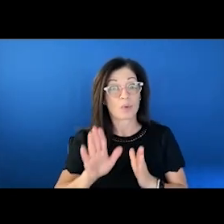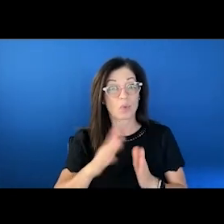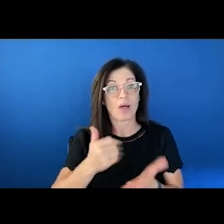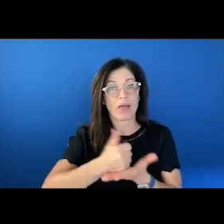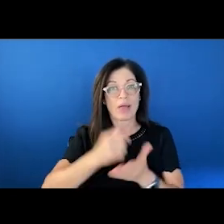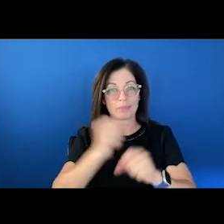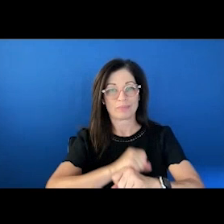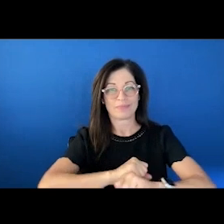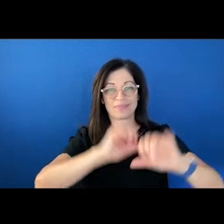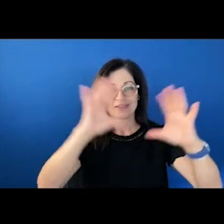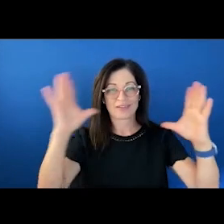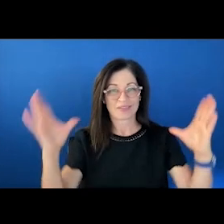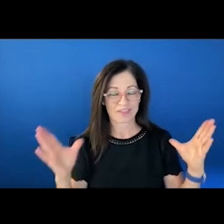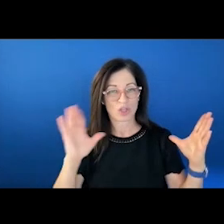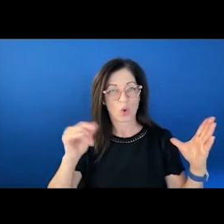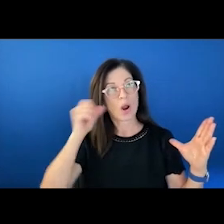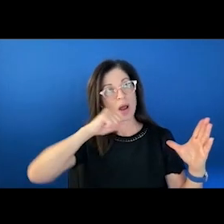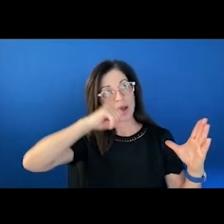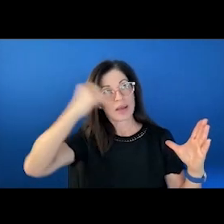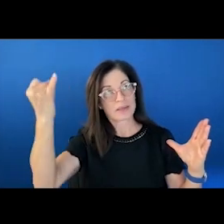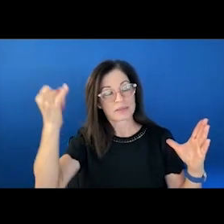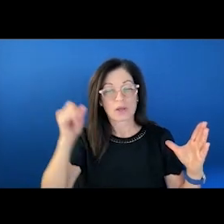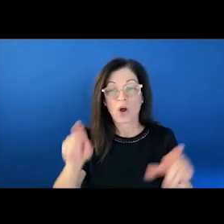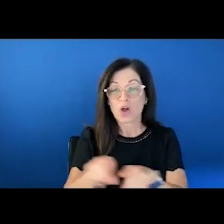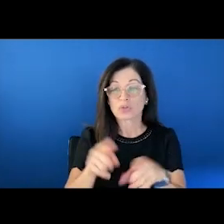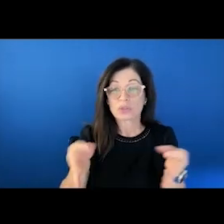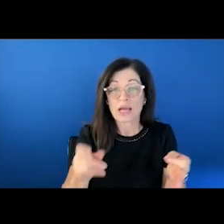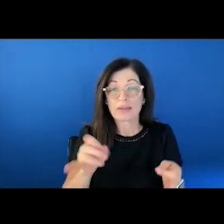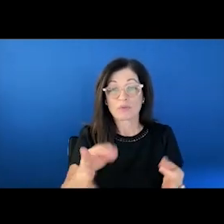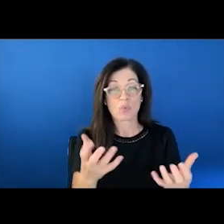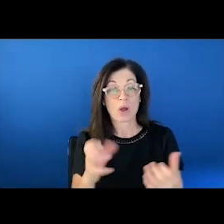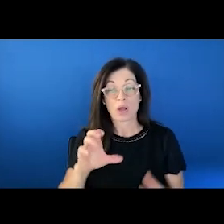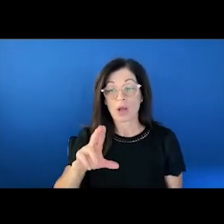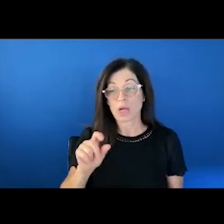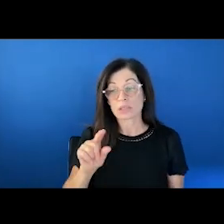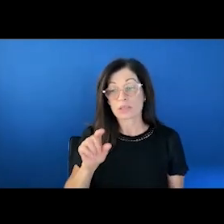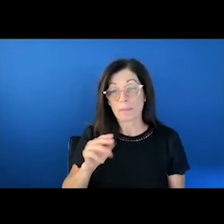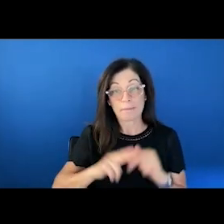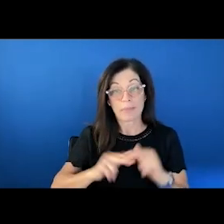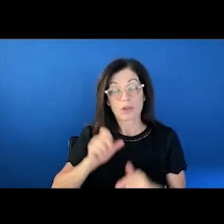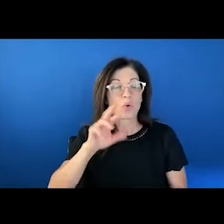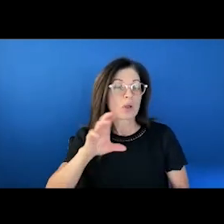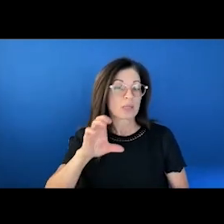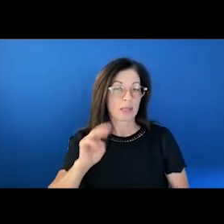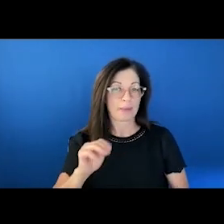to determine if you wish to have a custom-built or CMS-based website. A custom-built site will